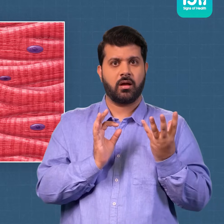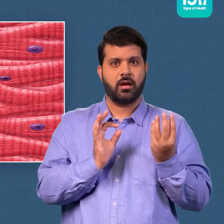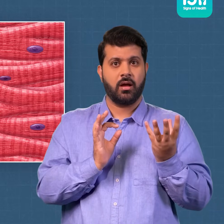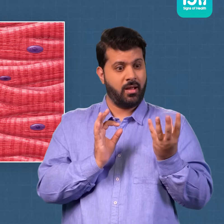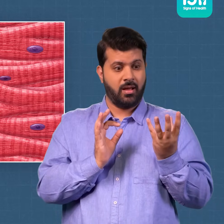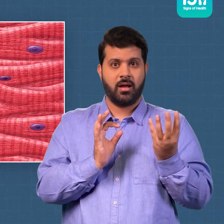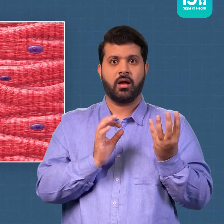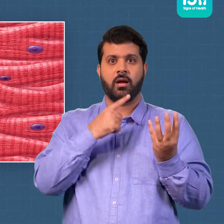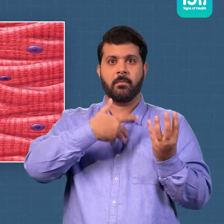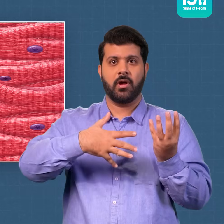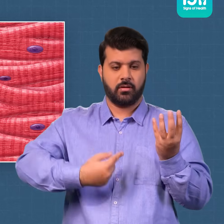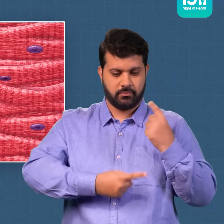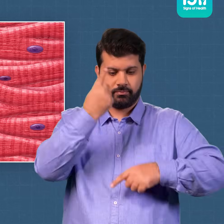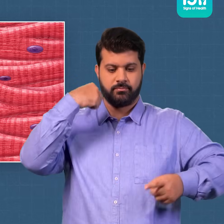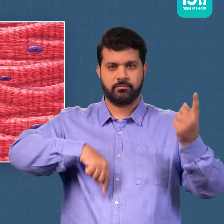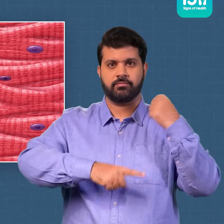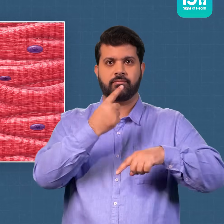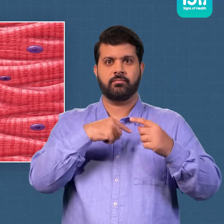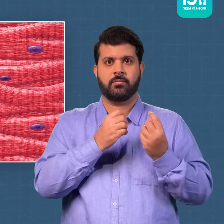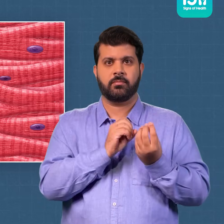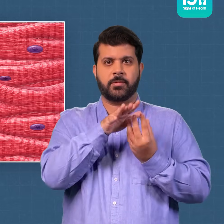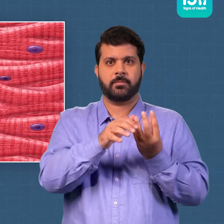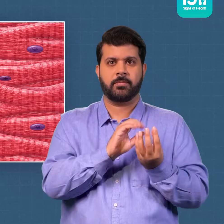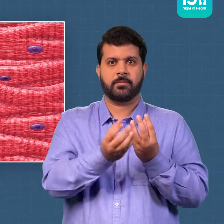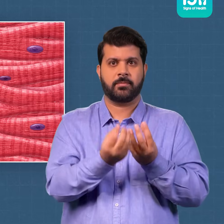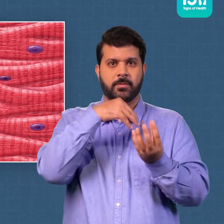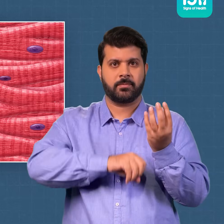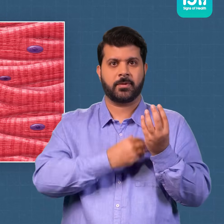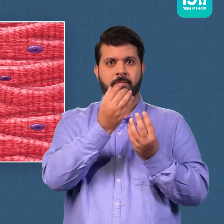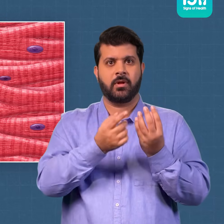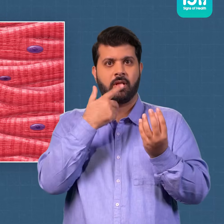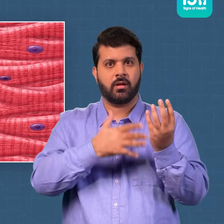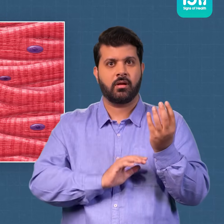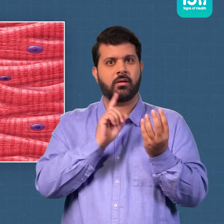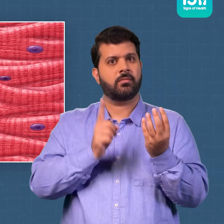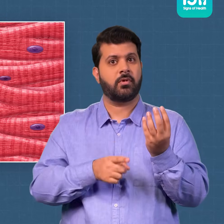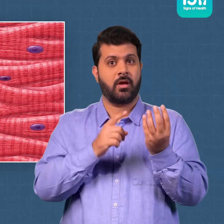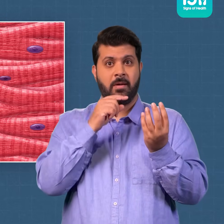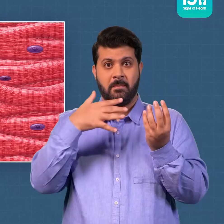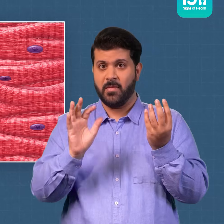allowing the heart to pump blood properly, and blood supports the heart’s function.